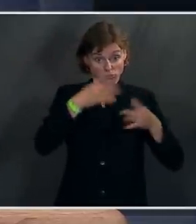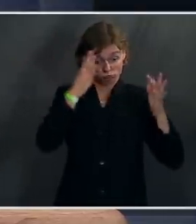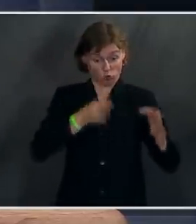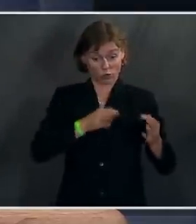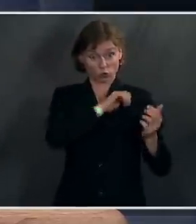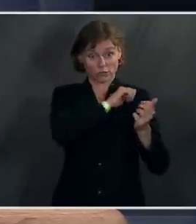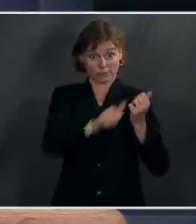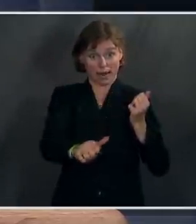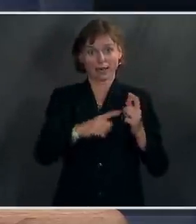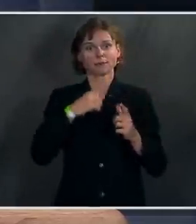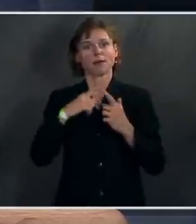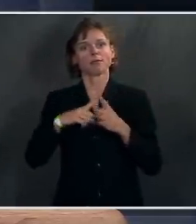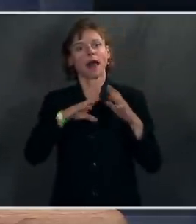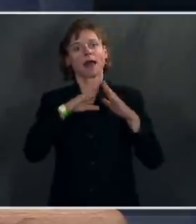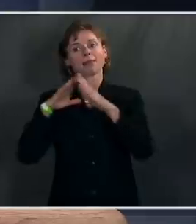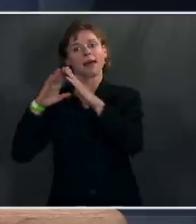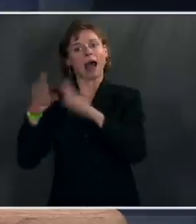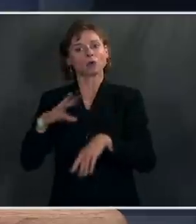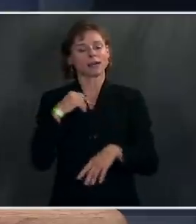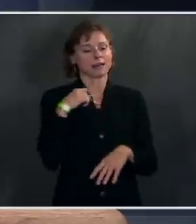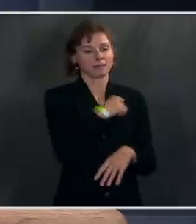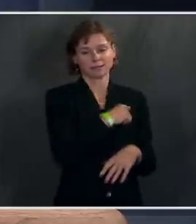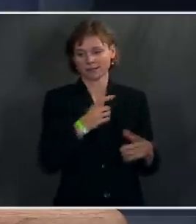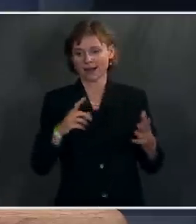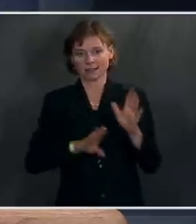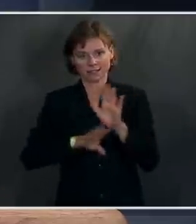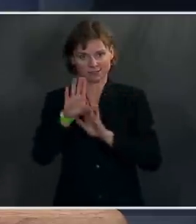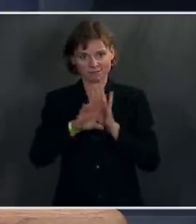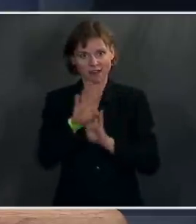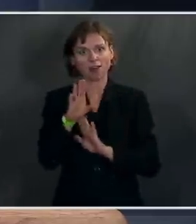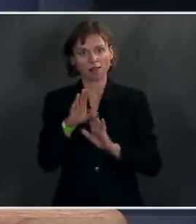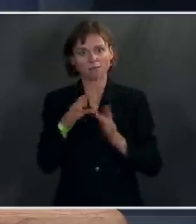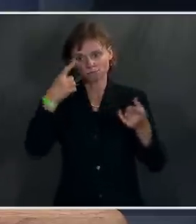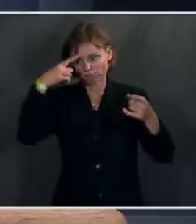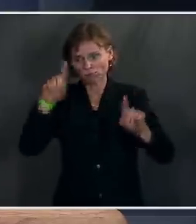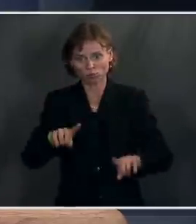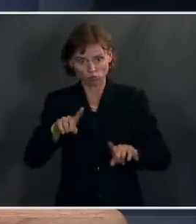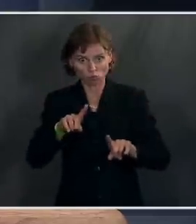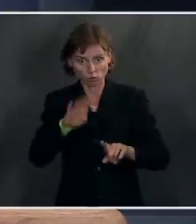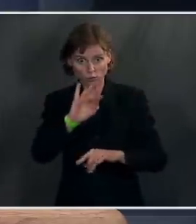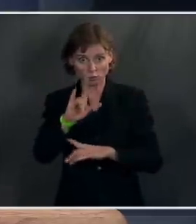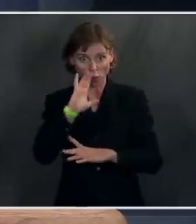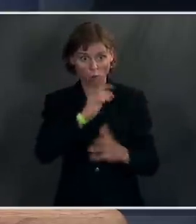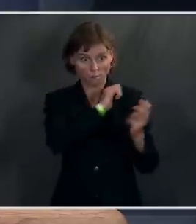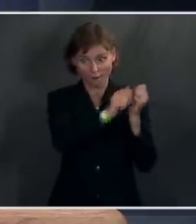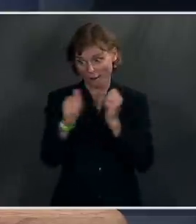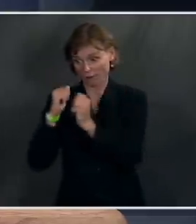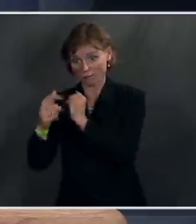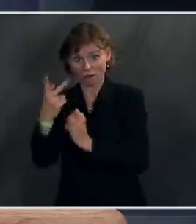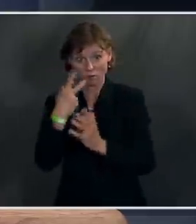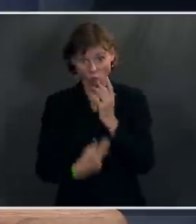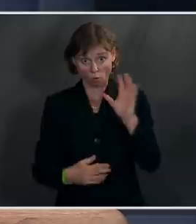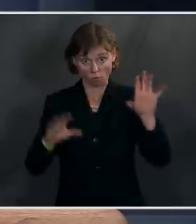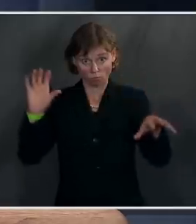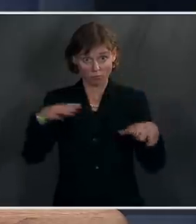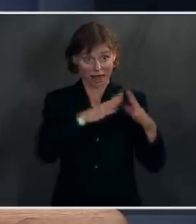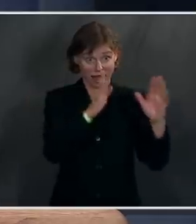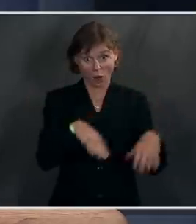will work to develop a reconciliation bill that can pass through the House and Senate. At several points in this process, as we look to the weeks ahead,